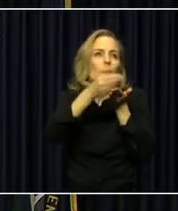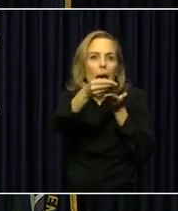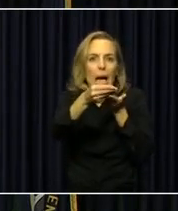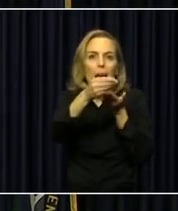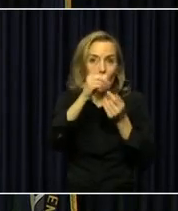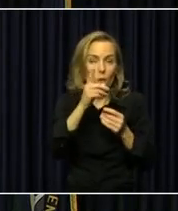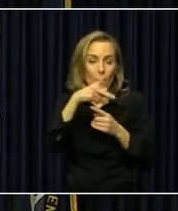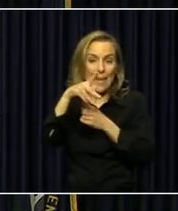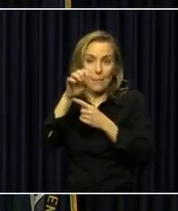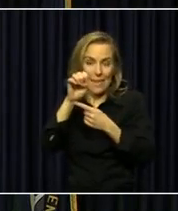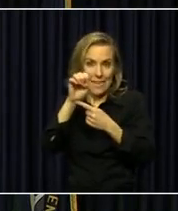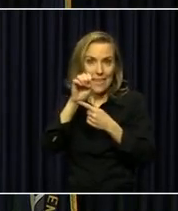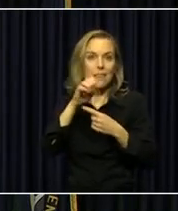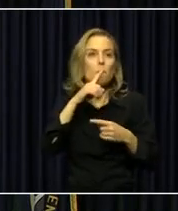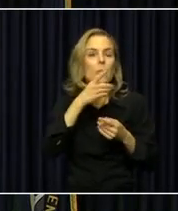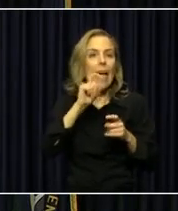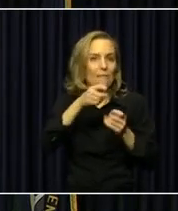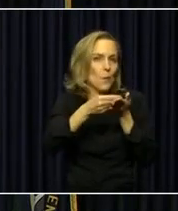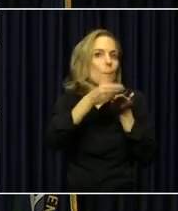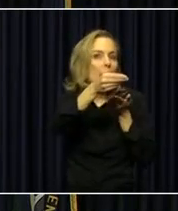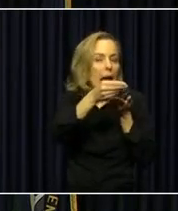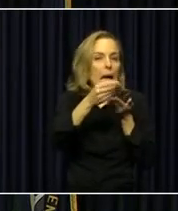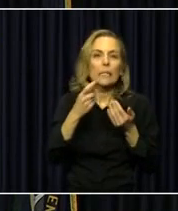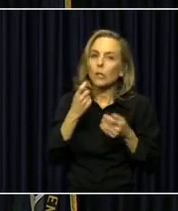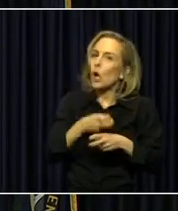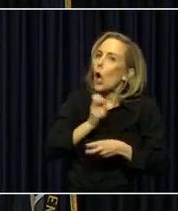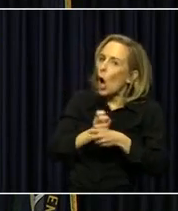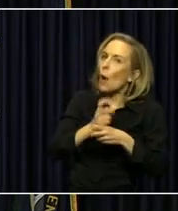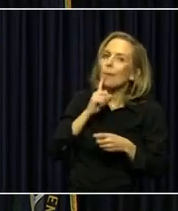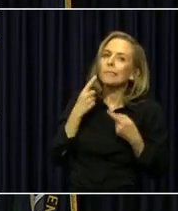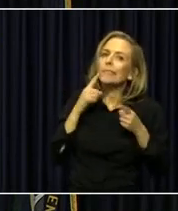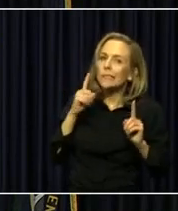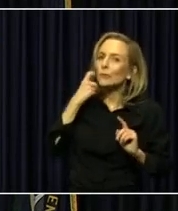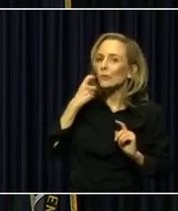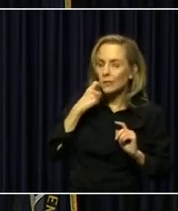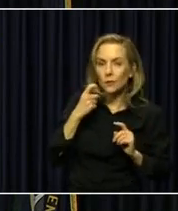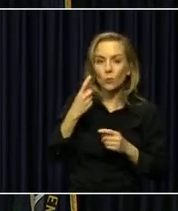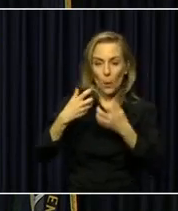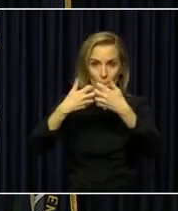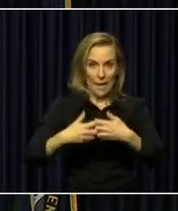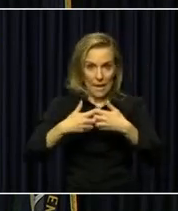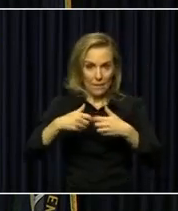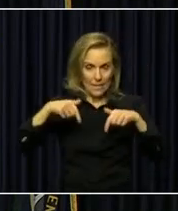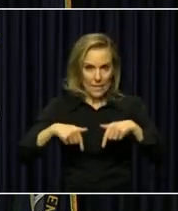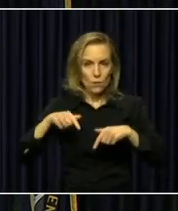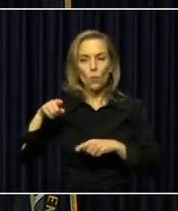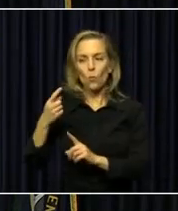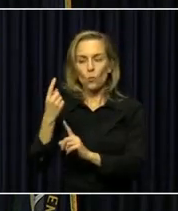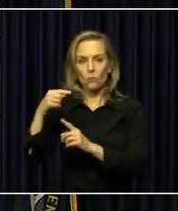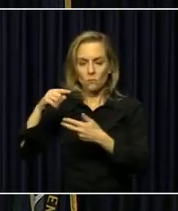I LOVE THIS. THIS IS MEADE COUNTY AND IT IS